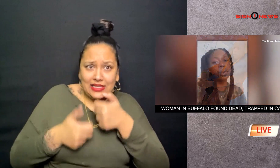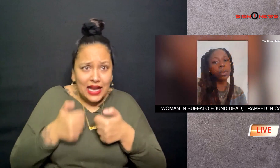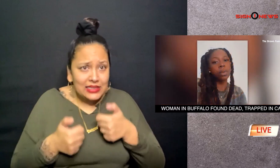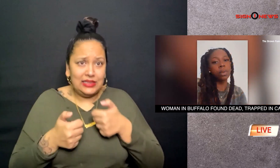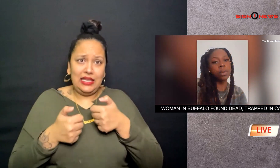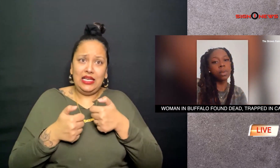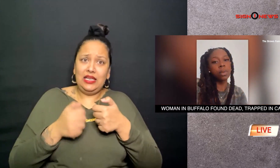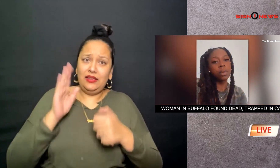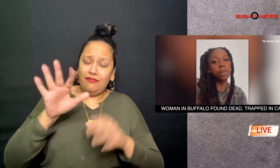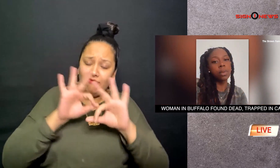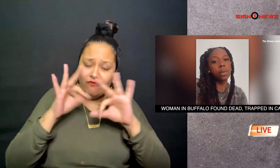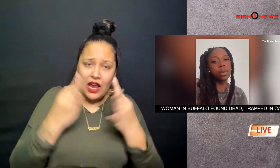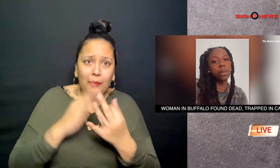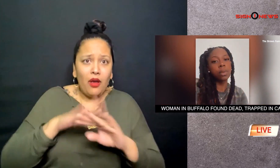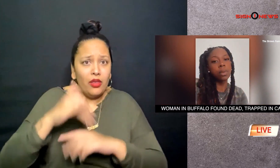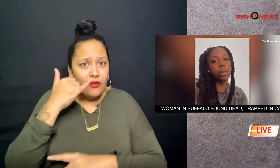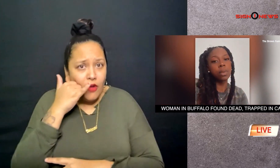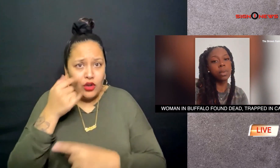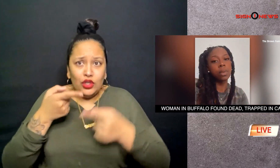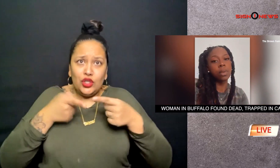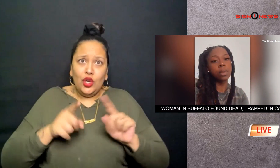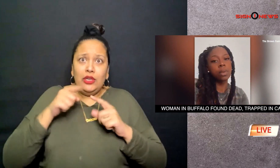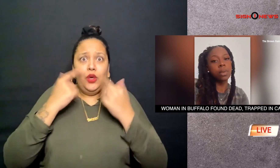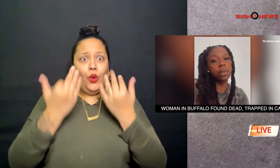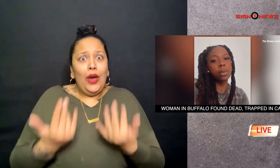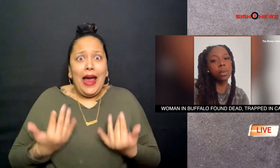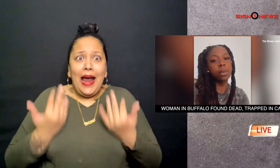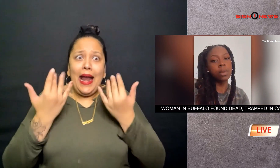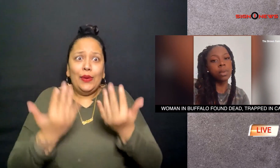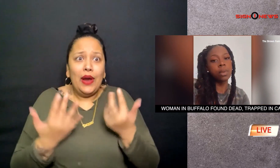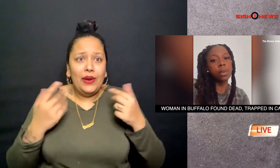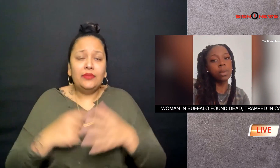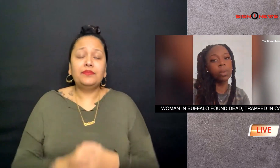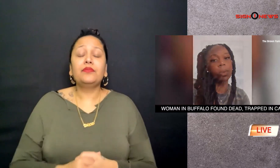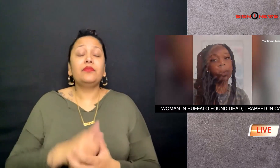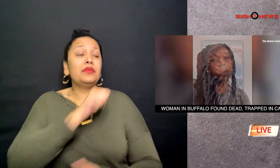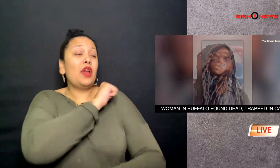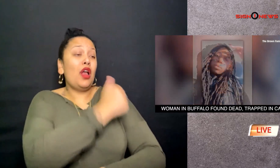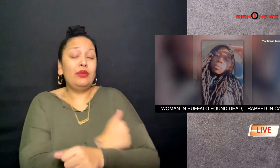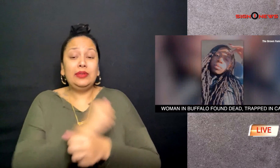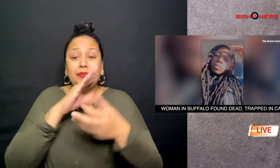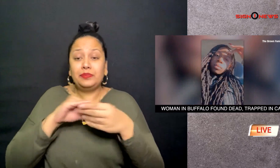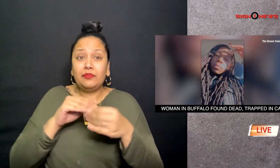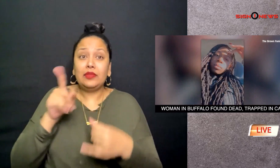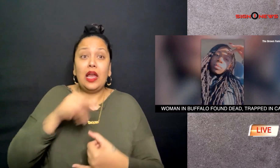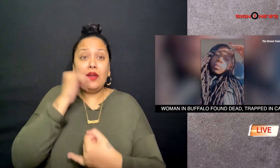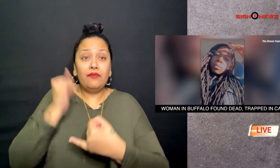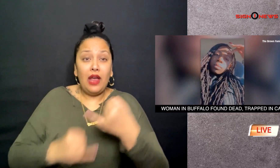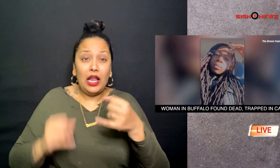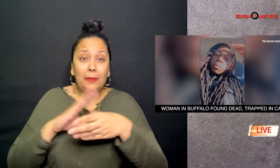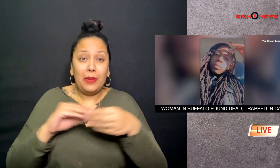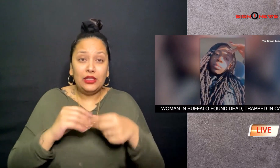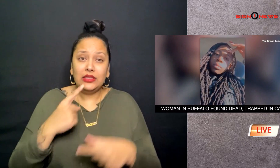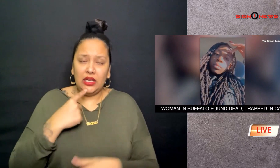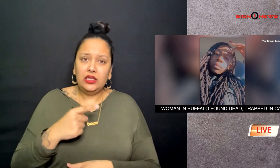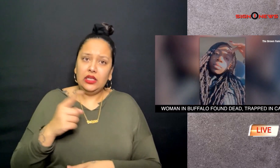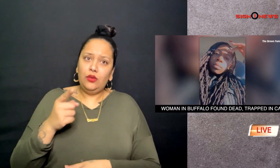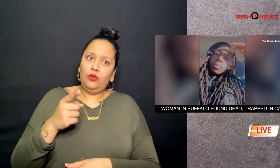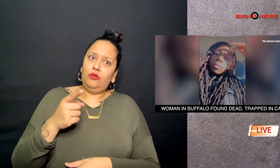she called for help she talked to and texted her family on the phone while she waited authorities